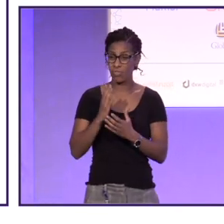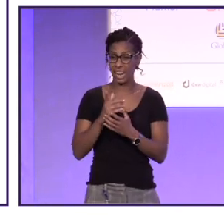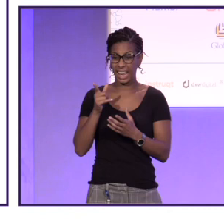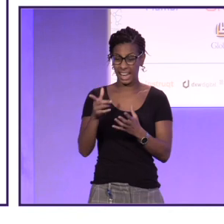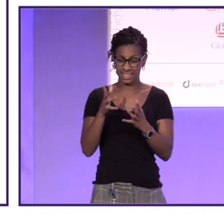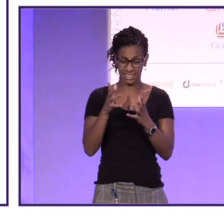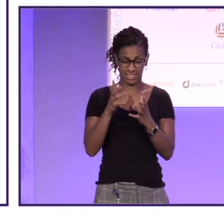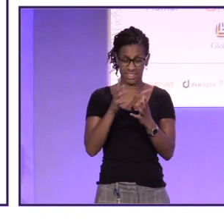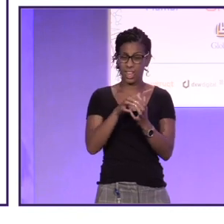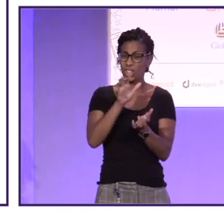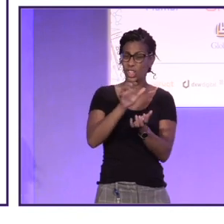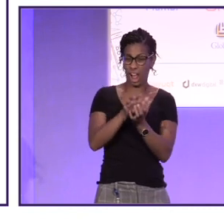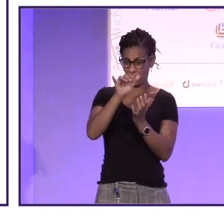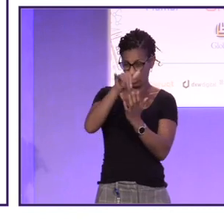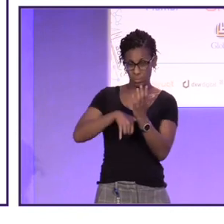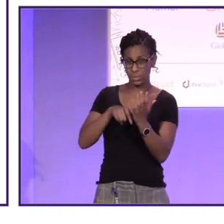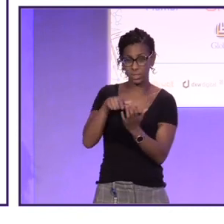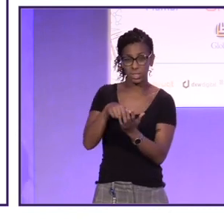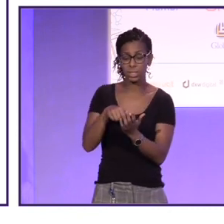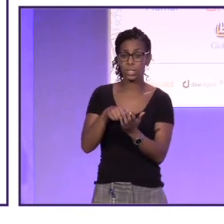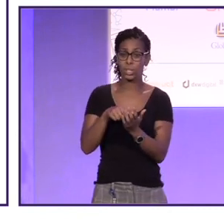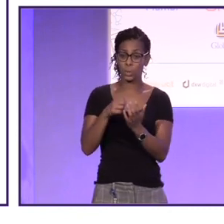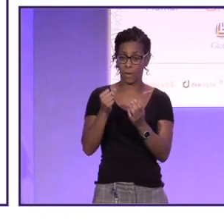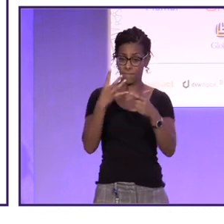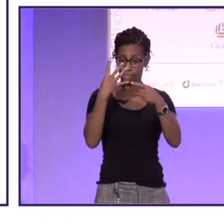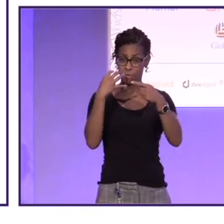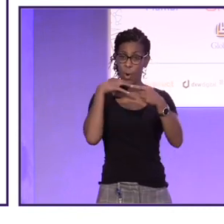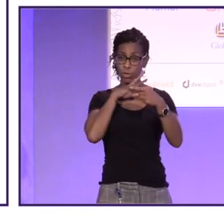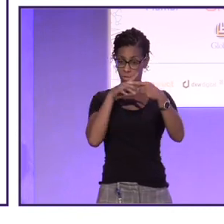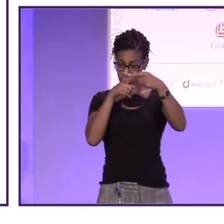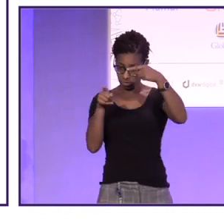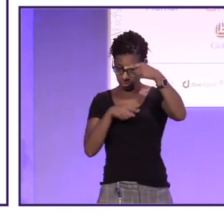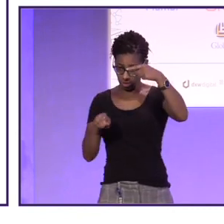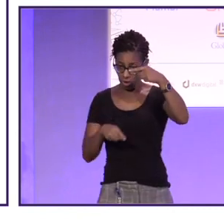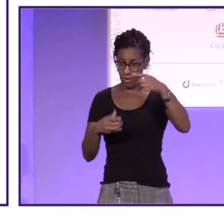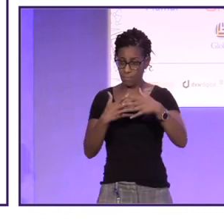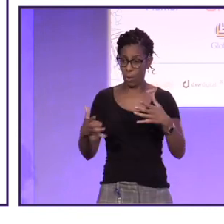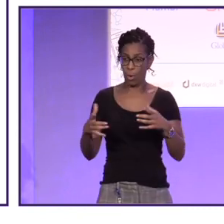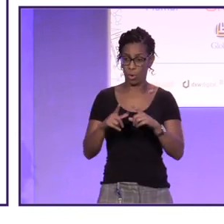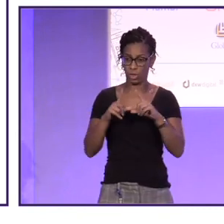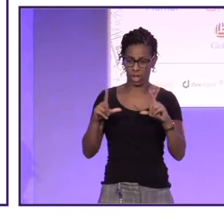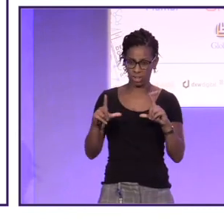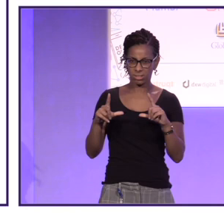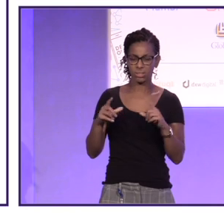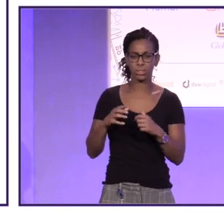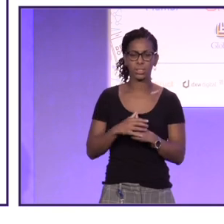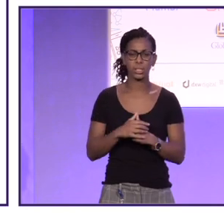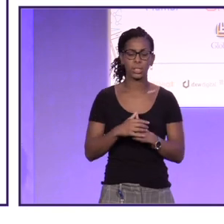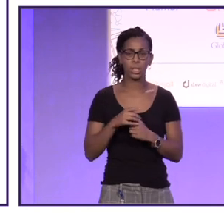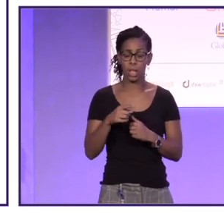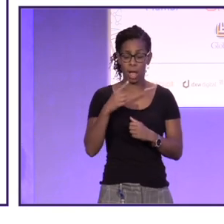One of the files it refers to as 400 lines worth of more shell. As a field, I don't think we've survived this long so that we could